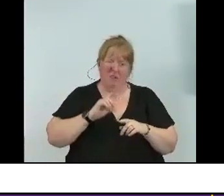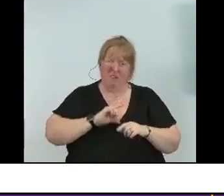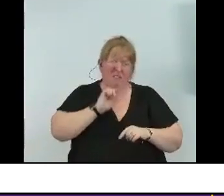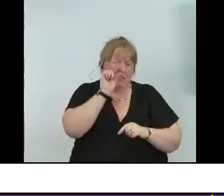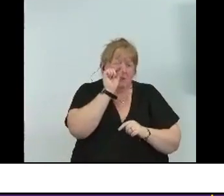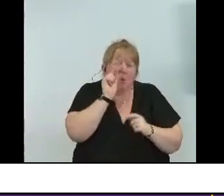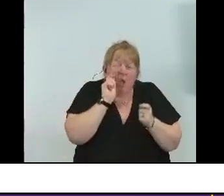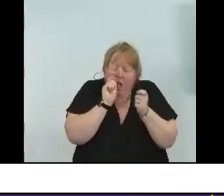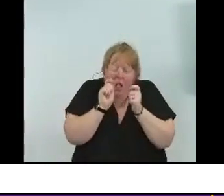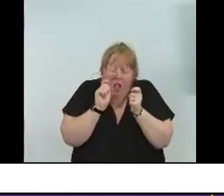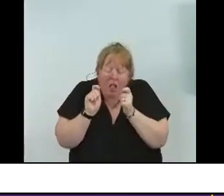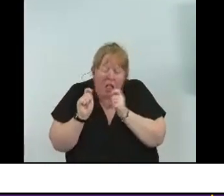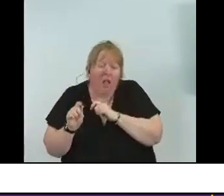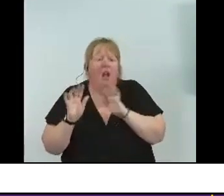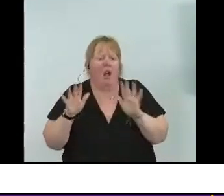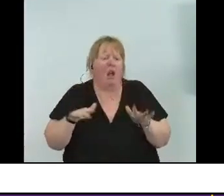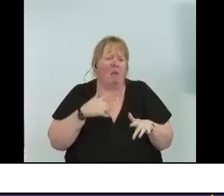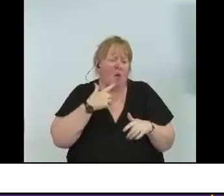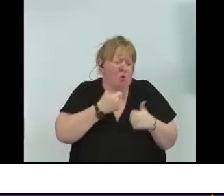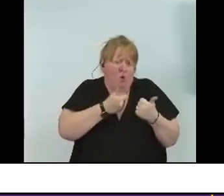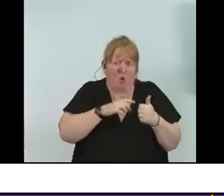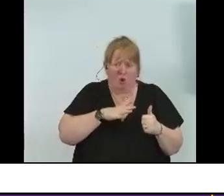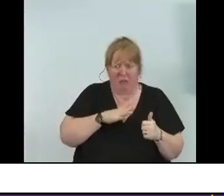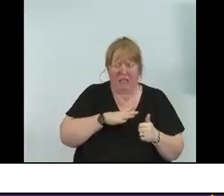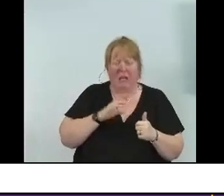But when we asked people what the access requirements are,